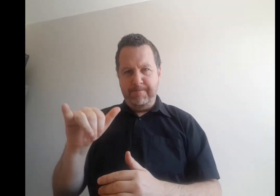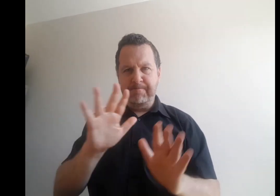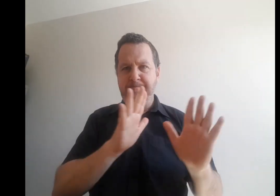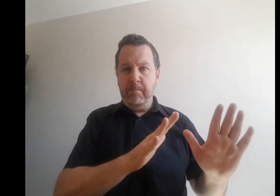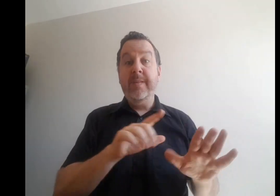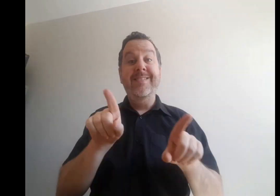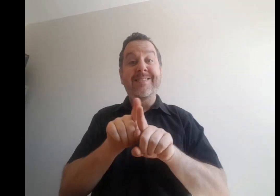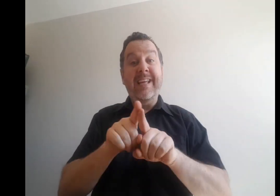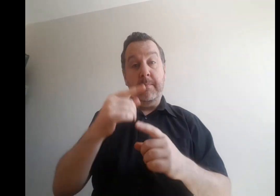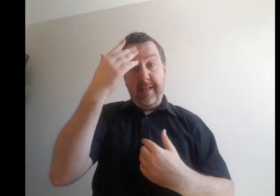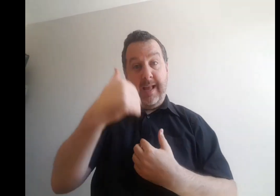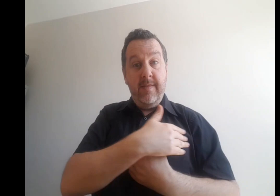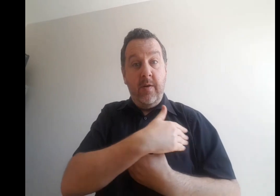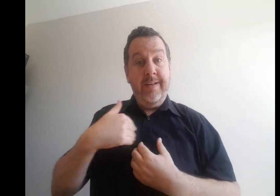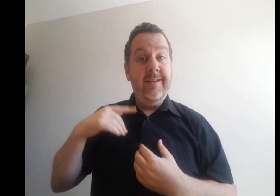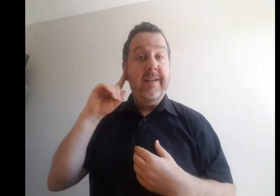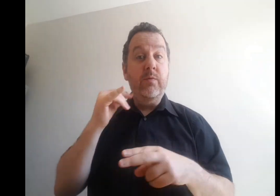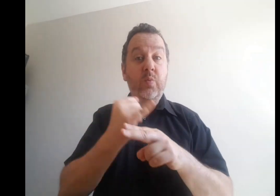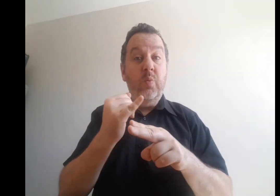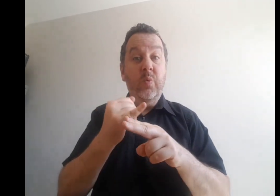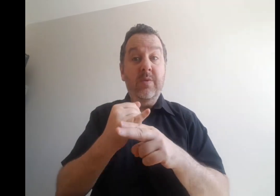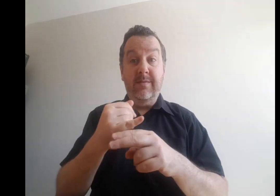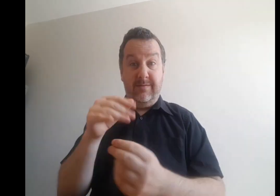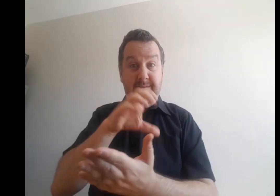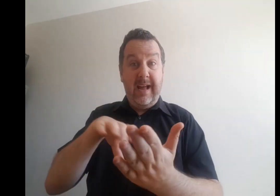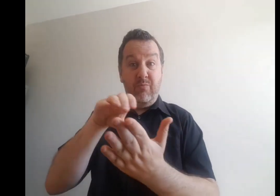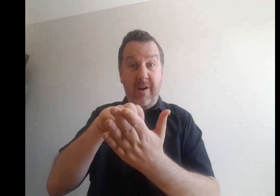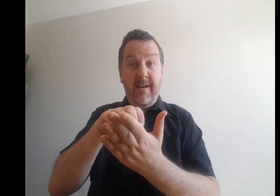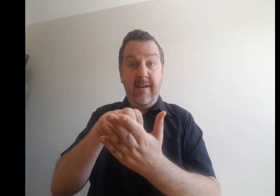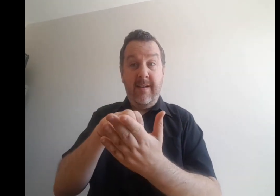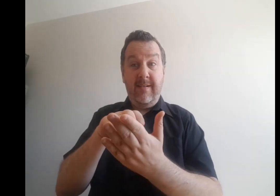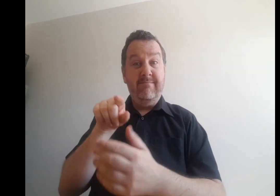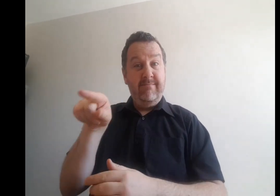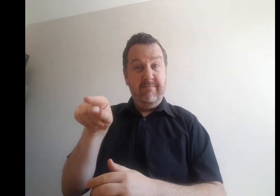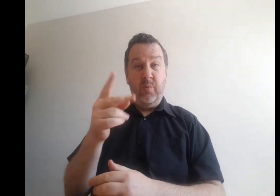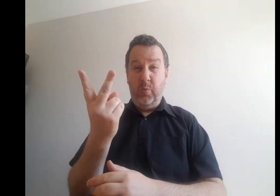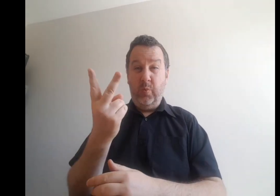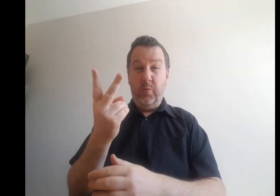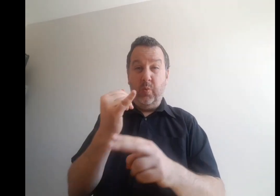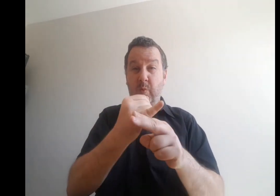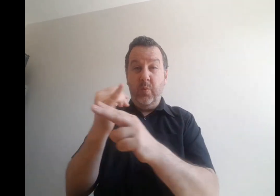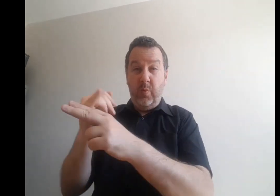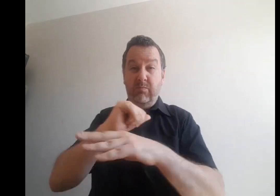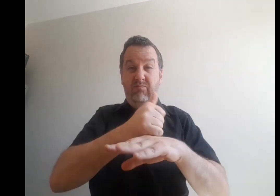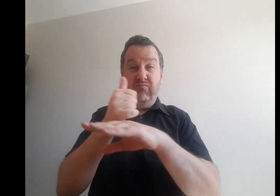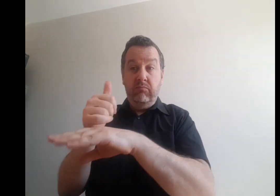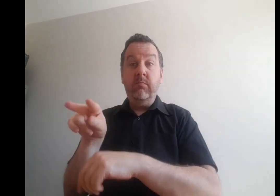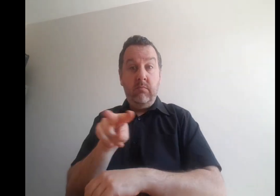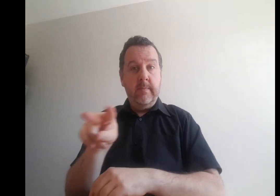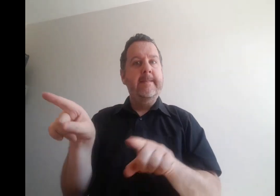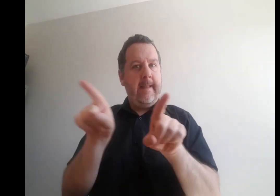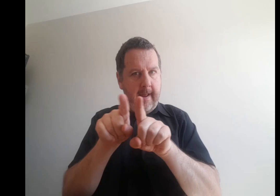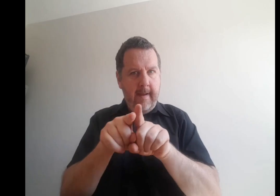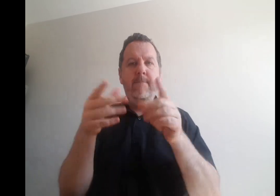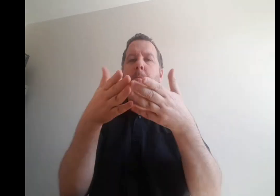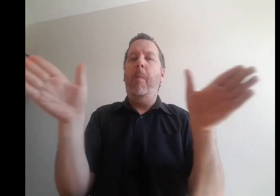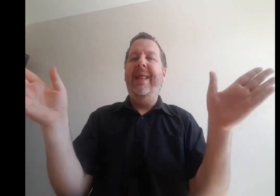The Catholic deaf schools established in Cabra used the same approach with public examinations.